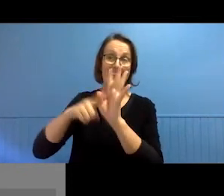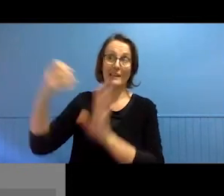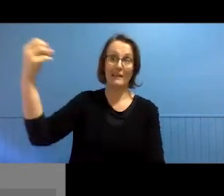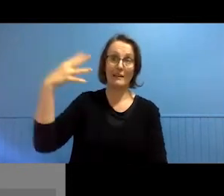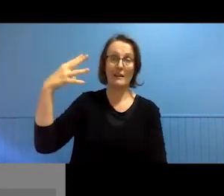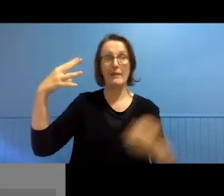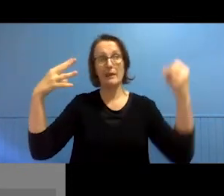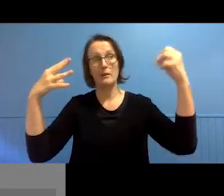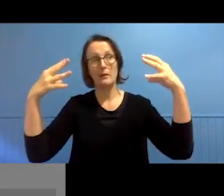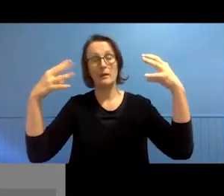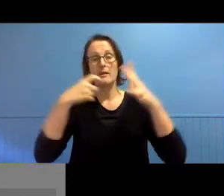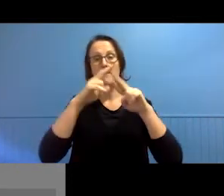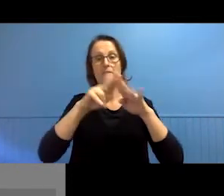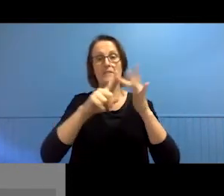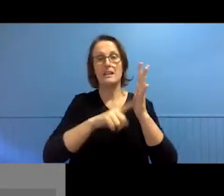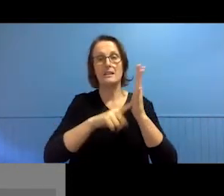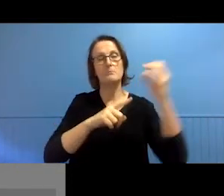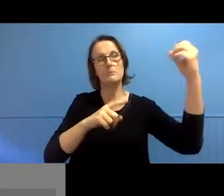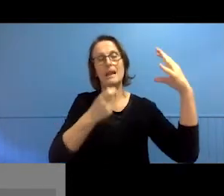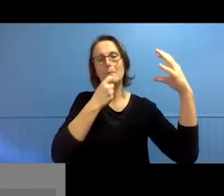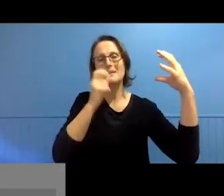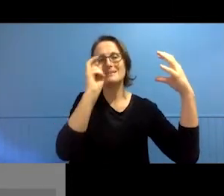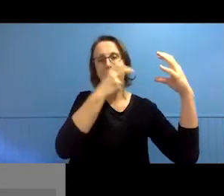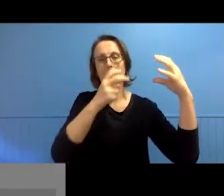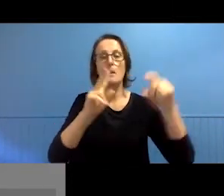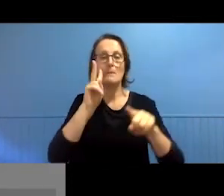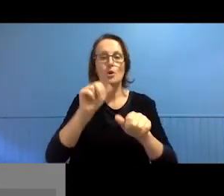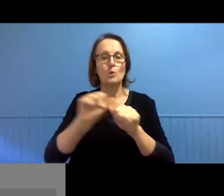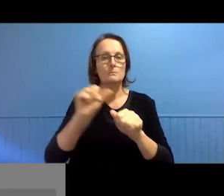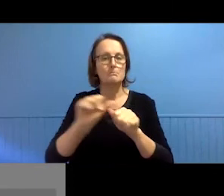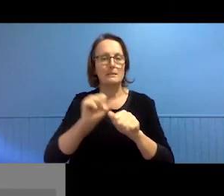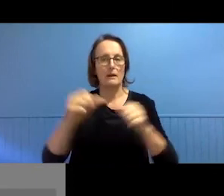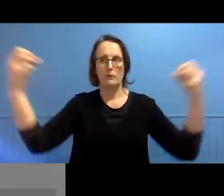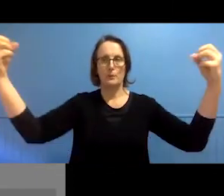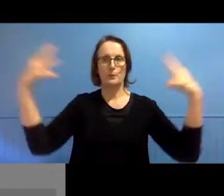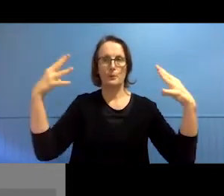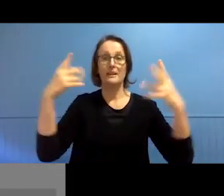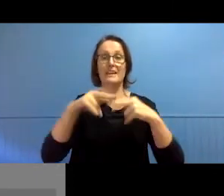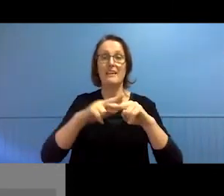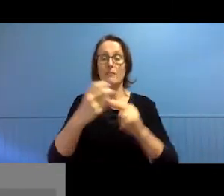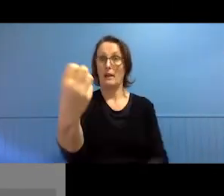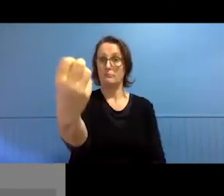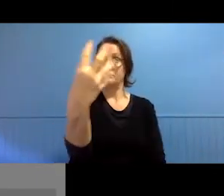this side. It's a bit darker but actually helps you to look a bit more three dimensional. If you just had a front light in front of you,